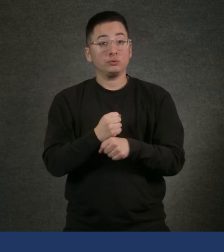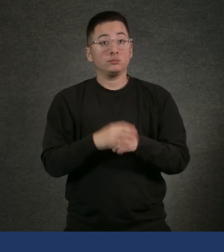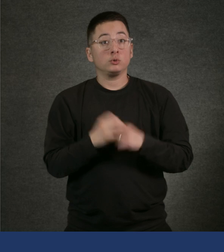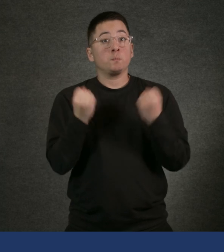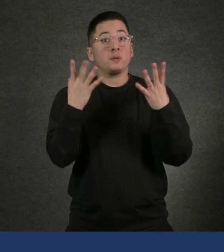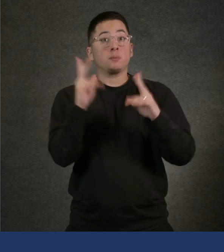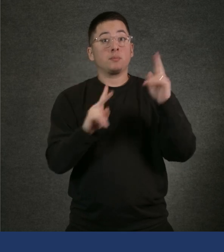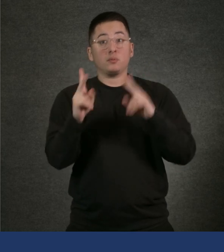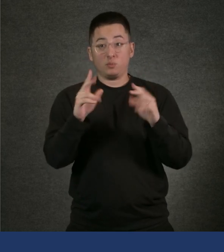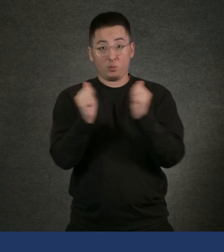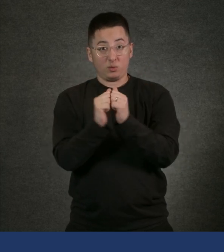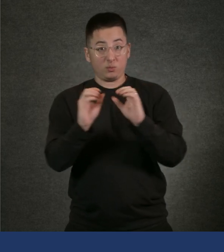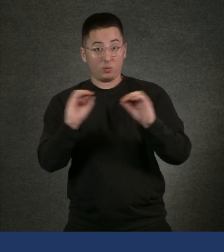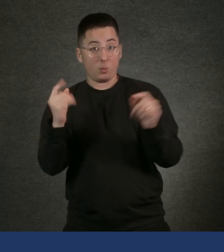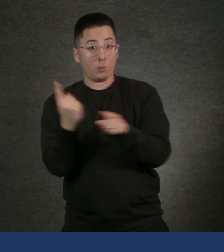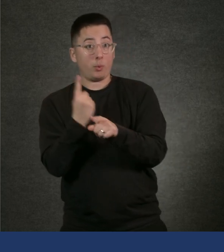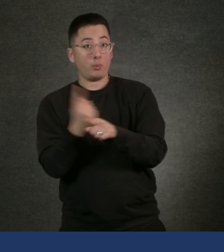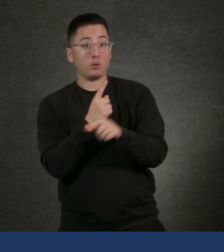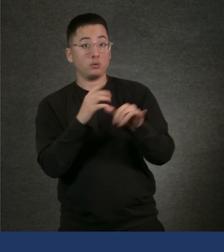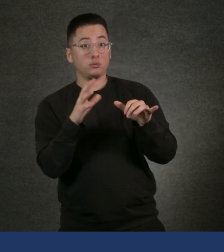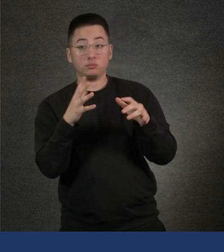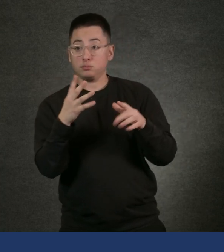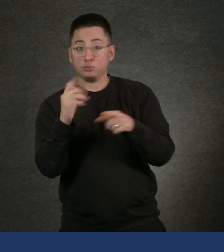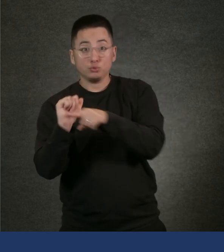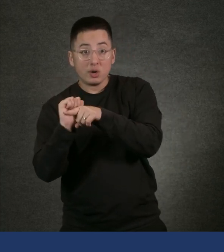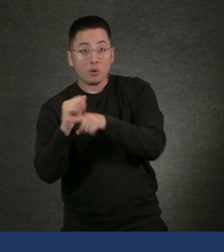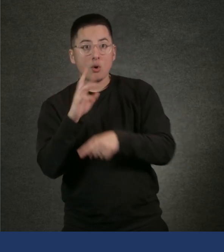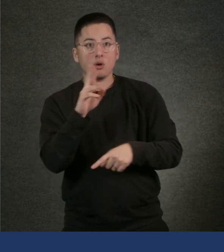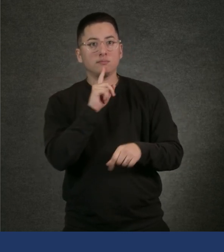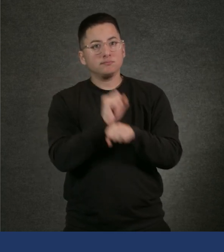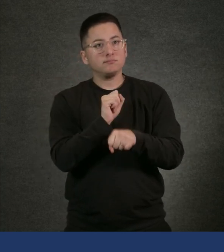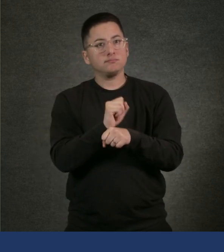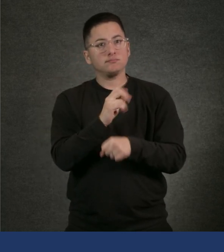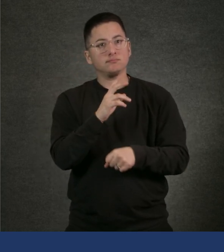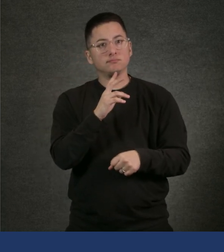Dedicated workers are exhausted, burned out.